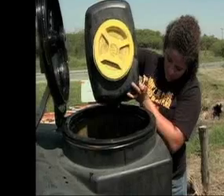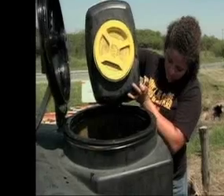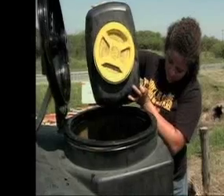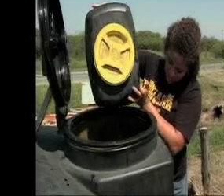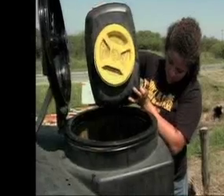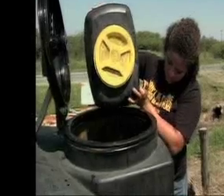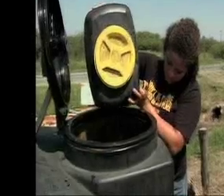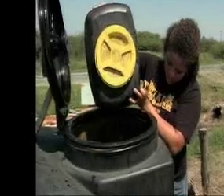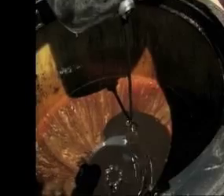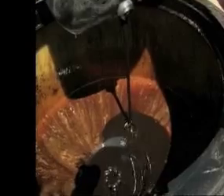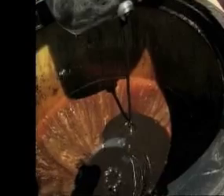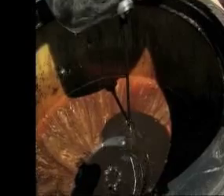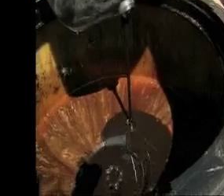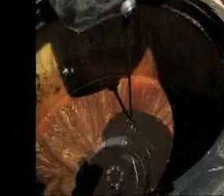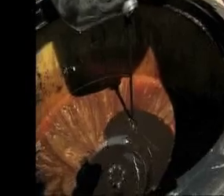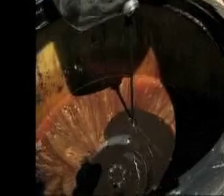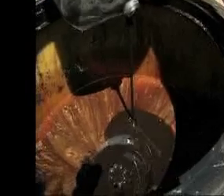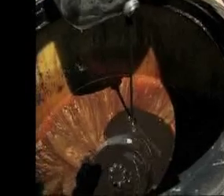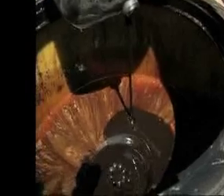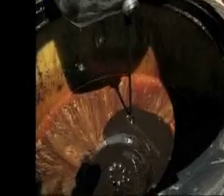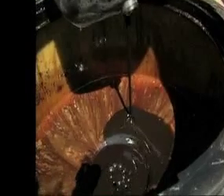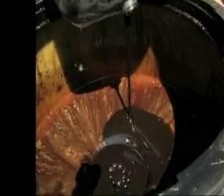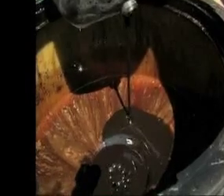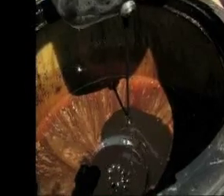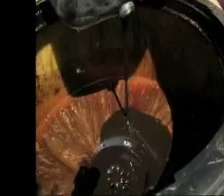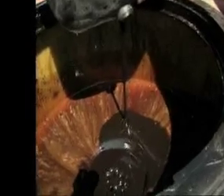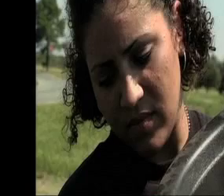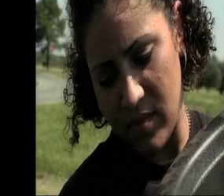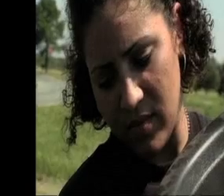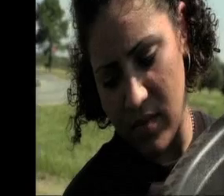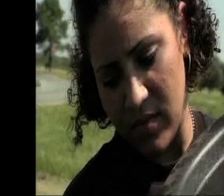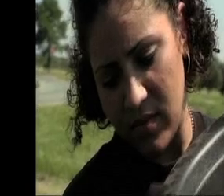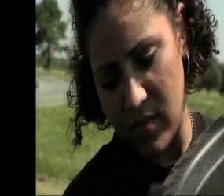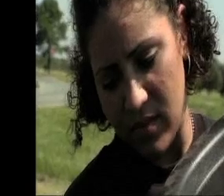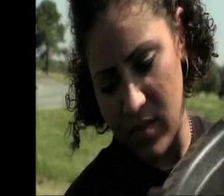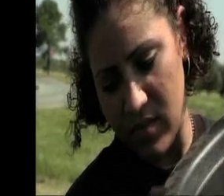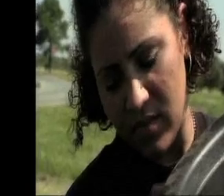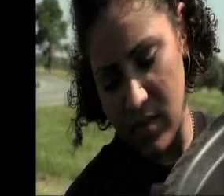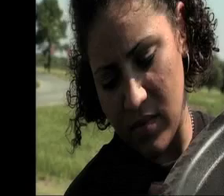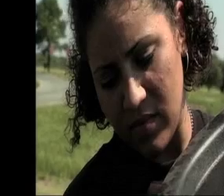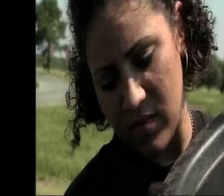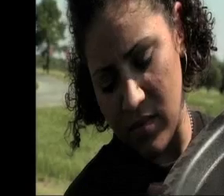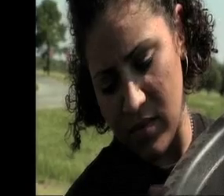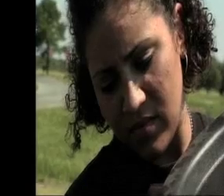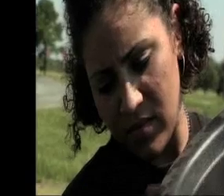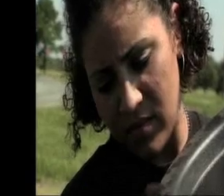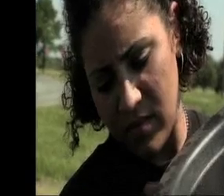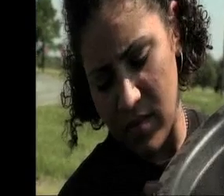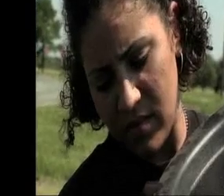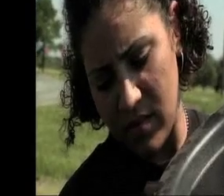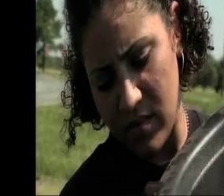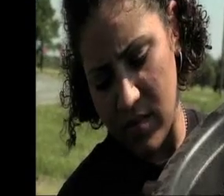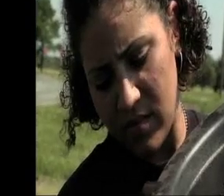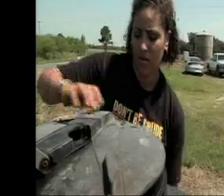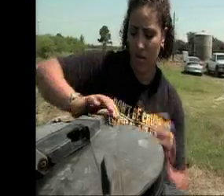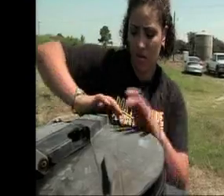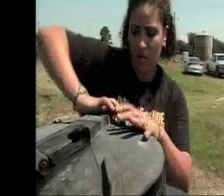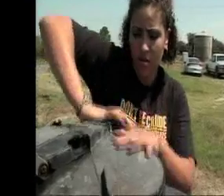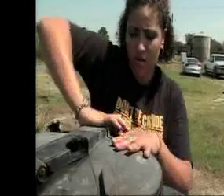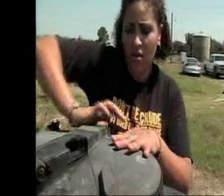We recycle on a yearly basis about 50,000 gallons of used motor fluid and hydraulic fluid.